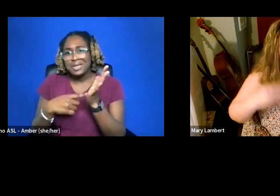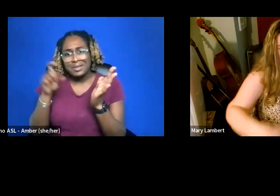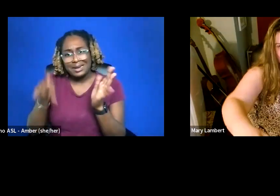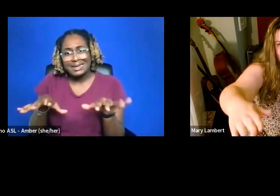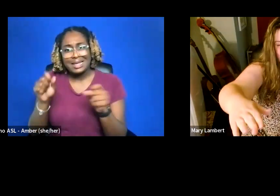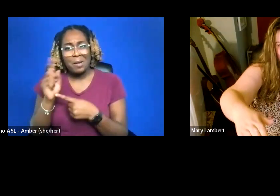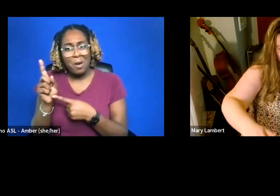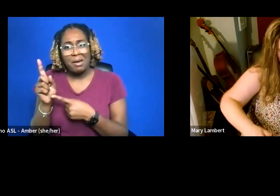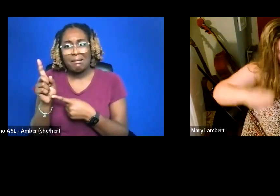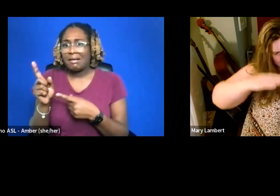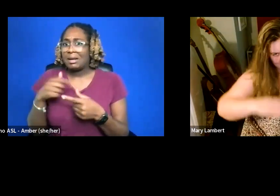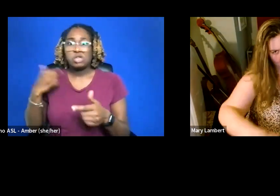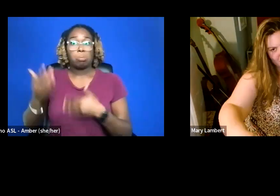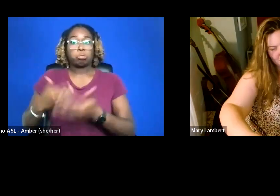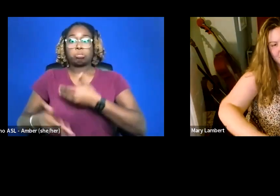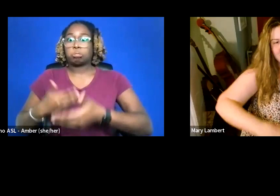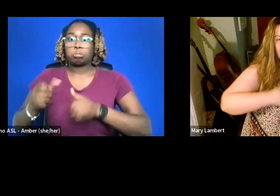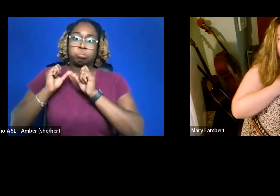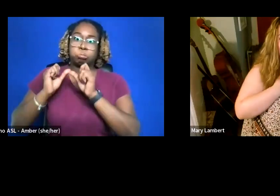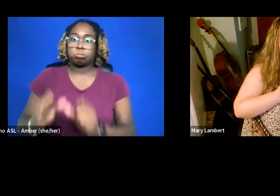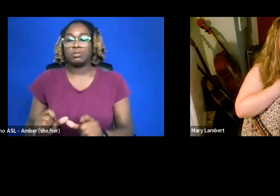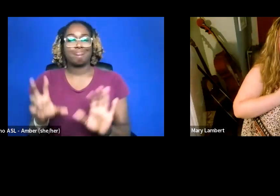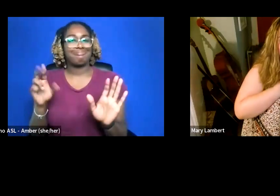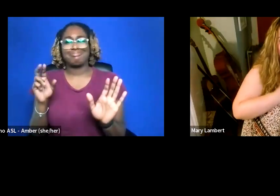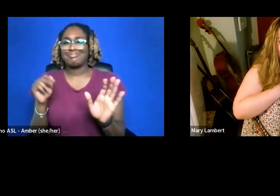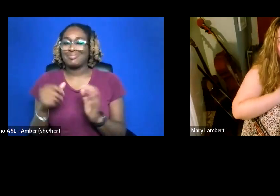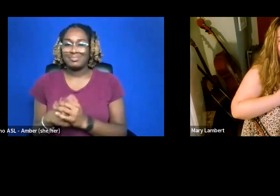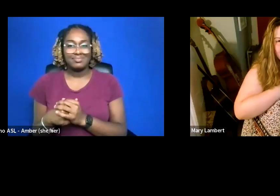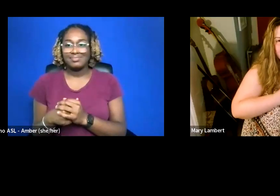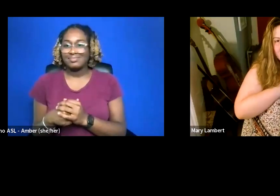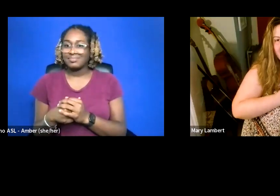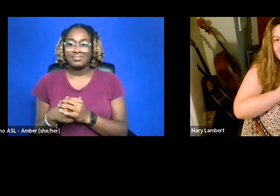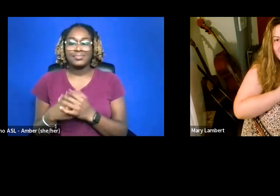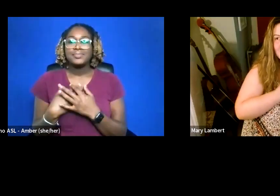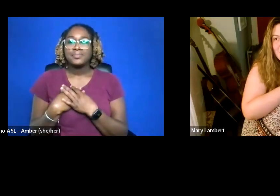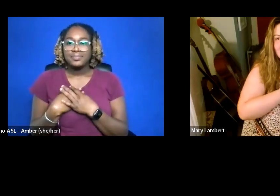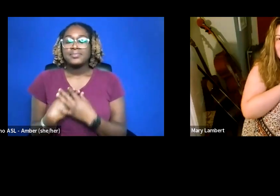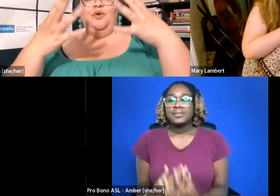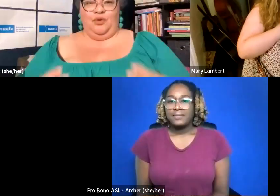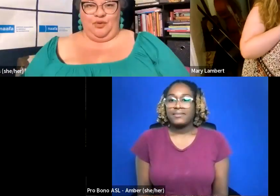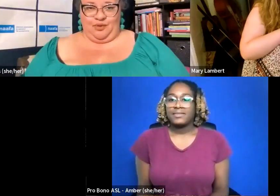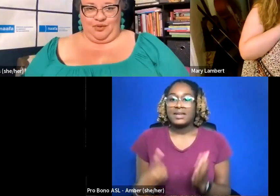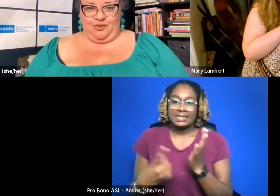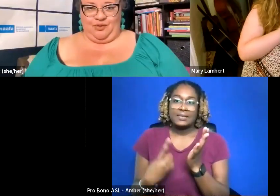Let's just go on through it. No, but I. Sometimes it's in this heart place,